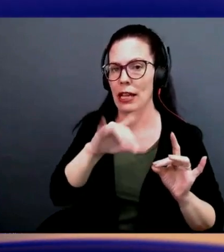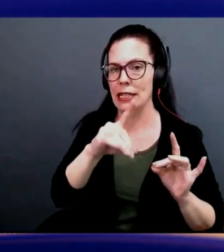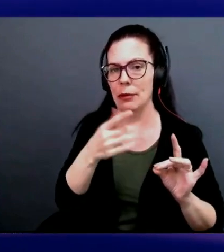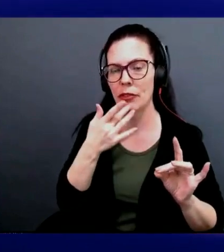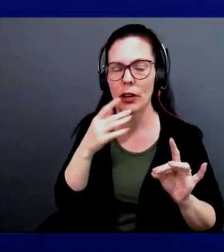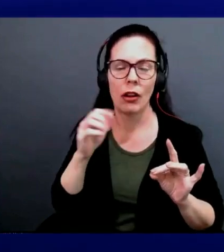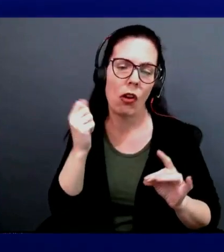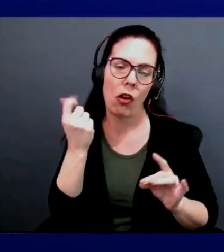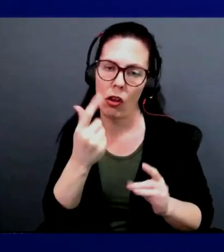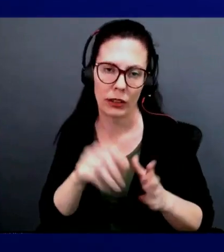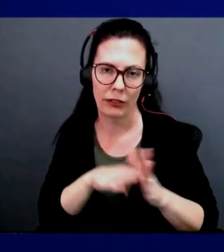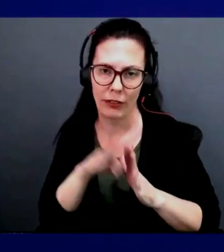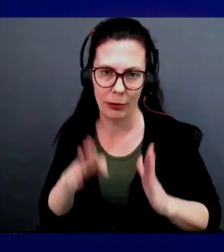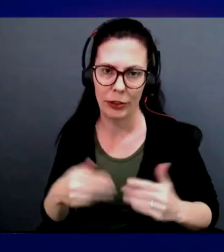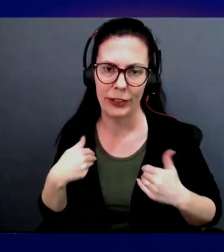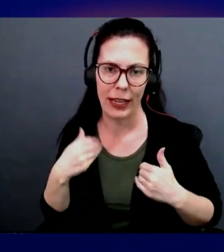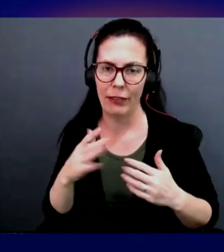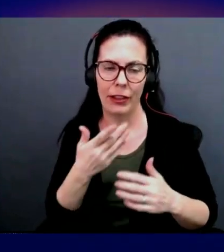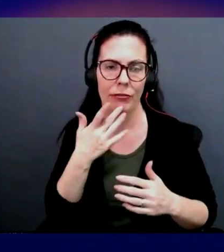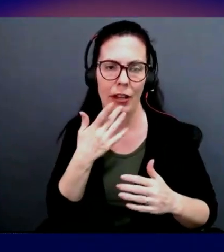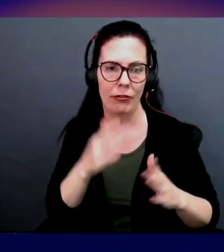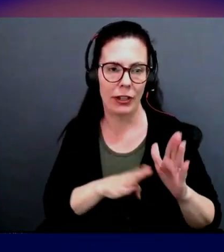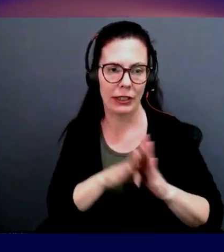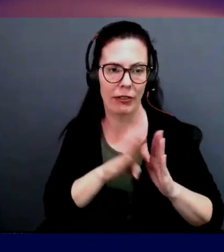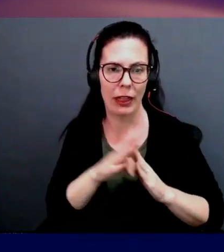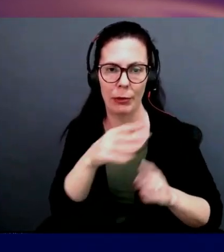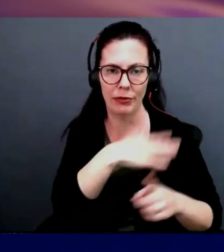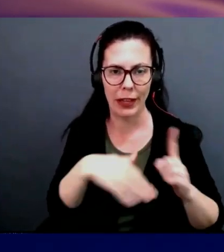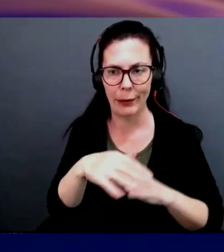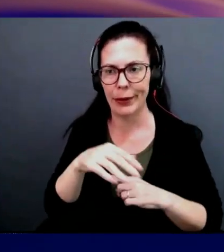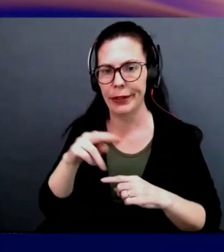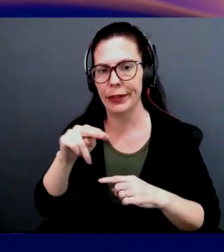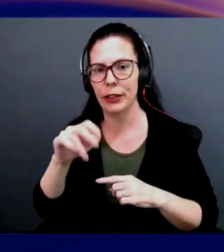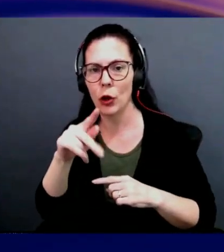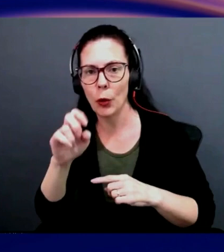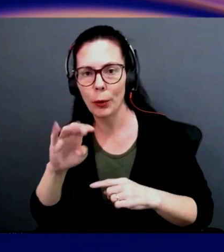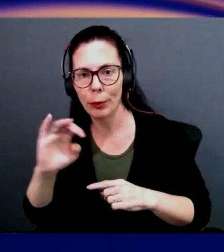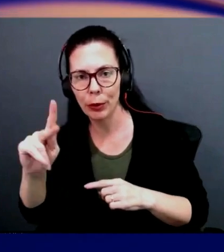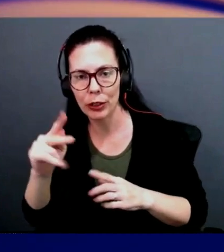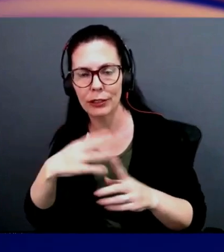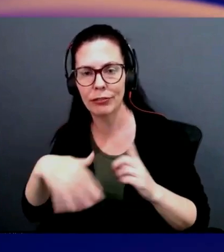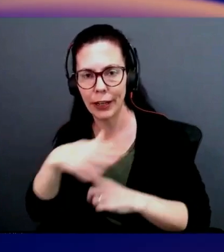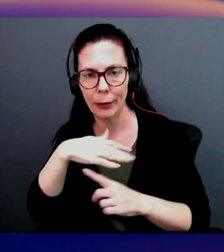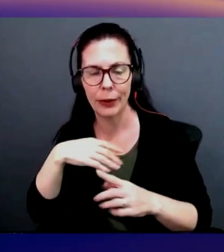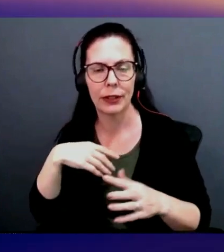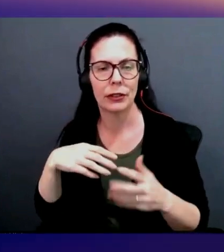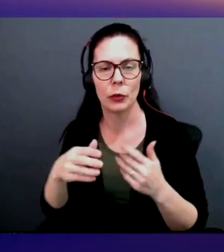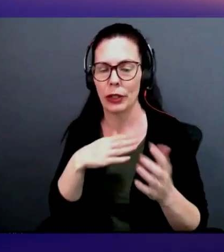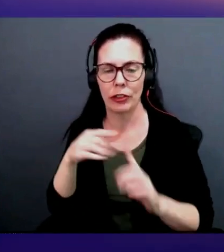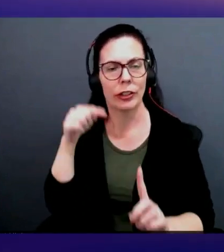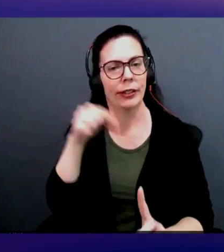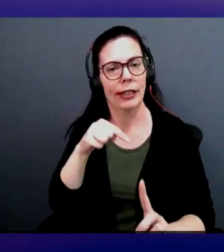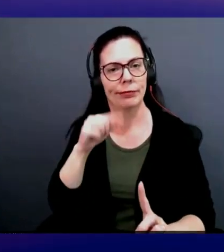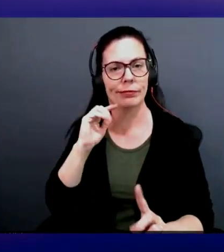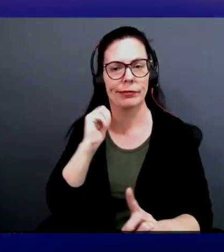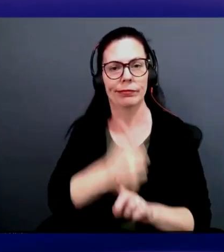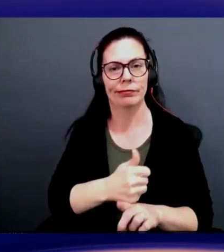or development environment or notebook environment. So when you connect your favorite notebook or development environment to the sessions API,